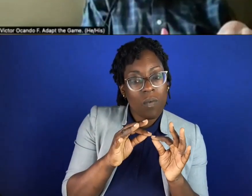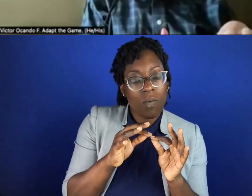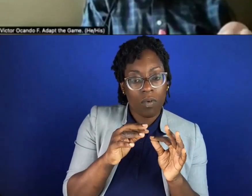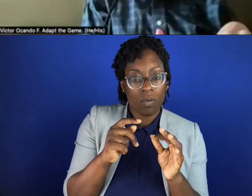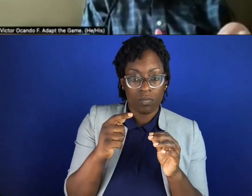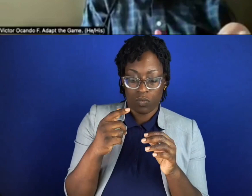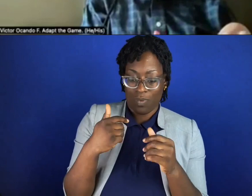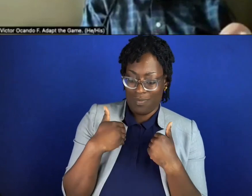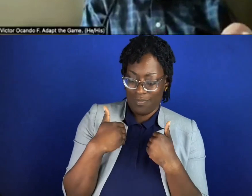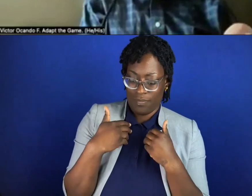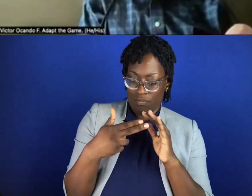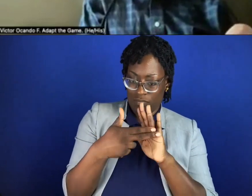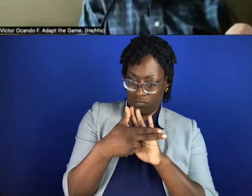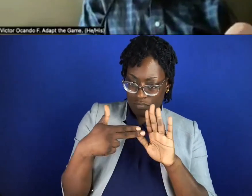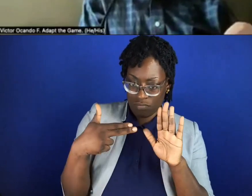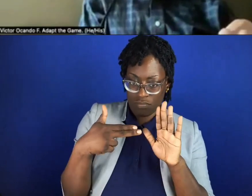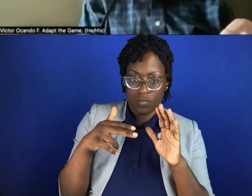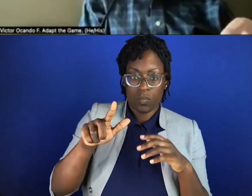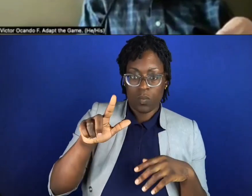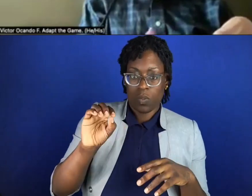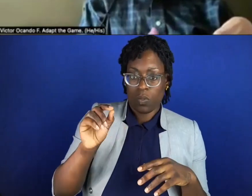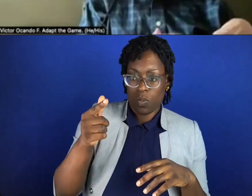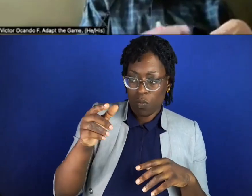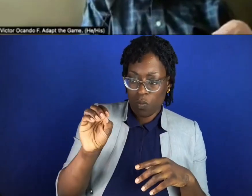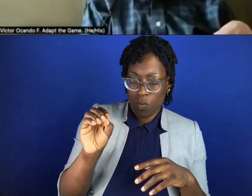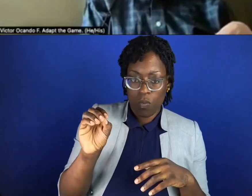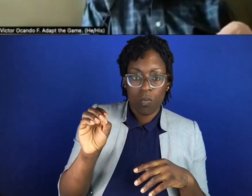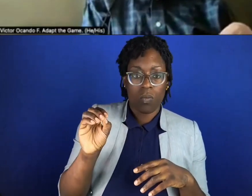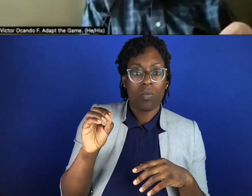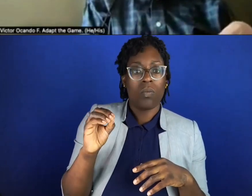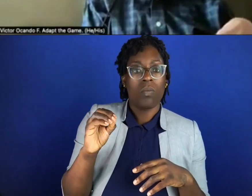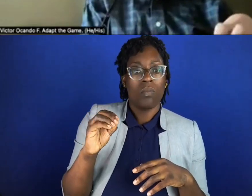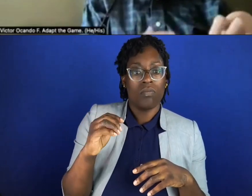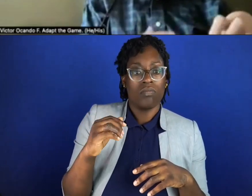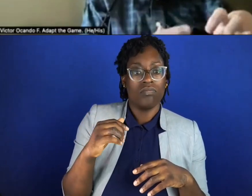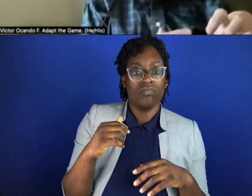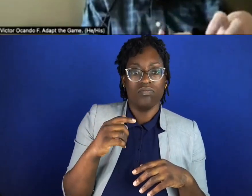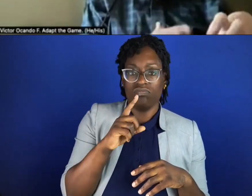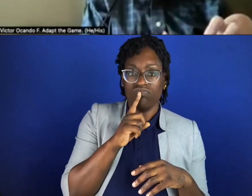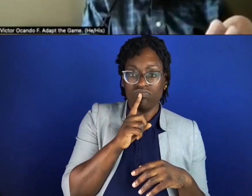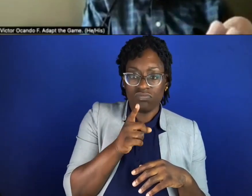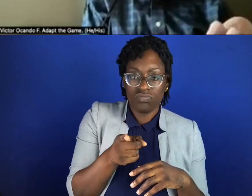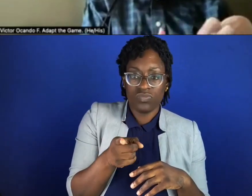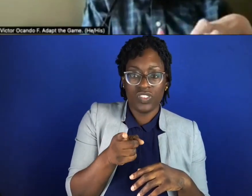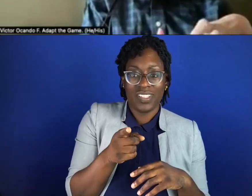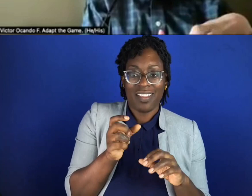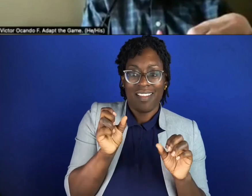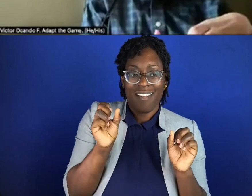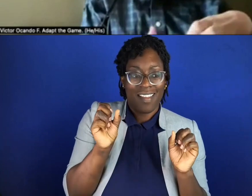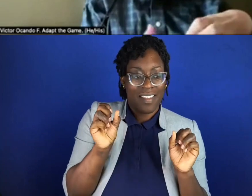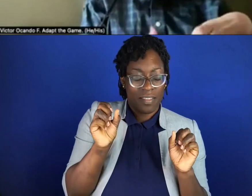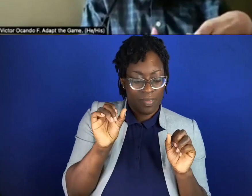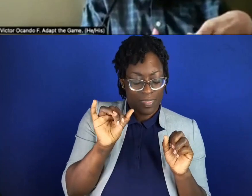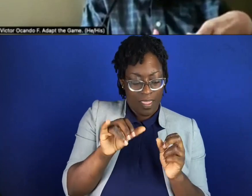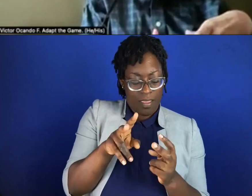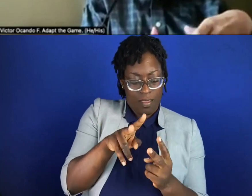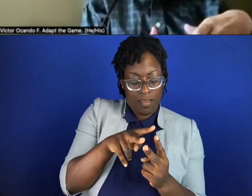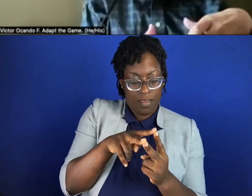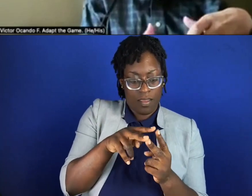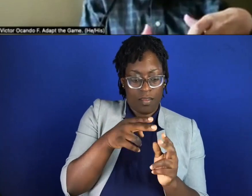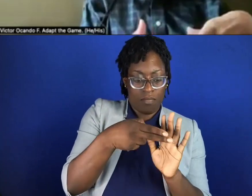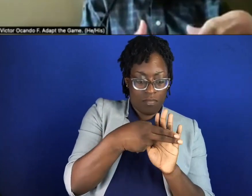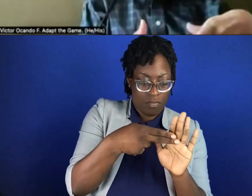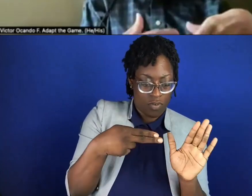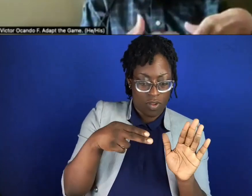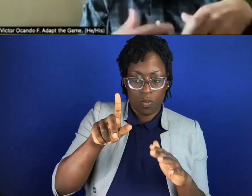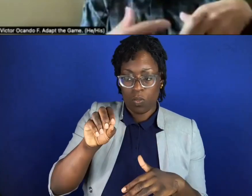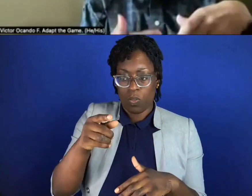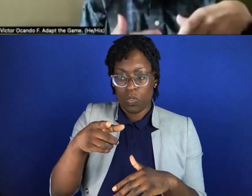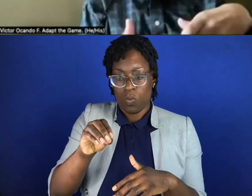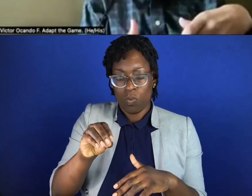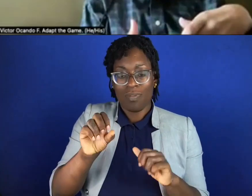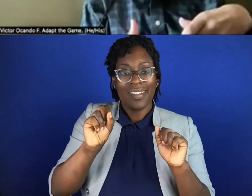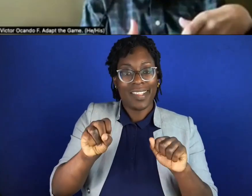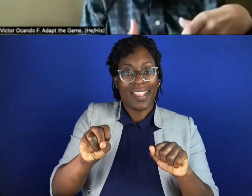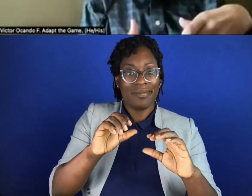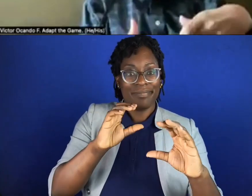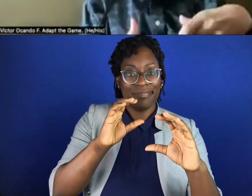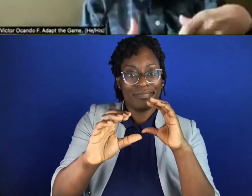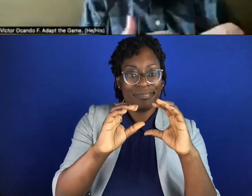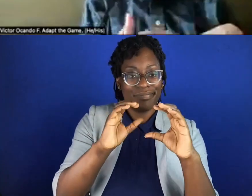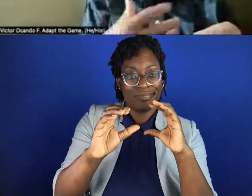It was really important to create a brand and logo that was able or is able to tell